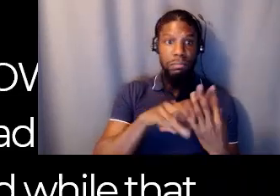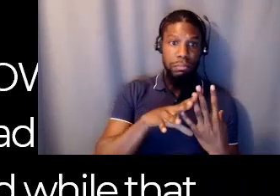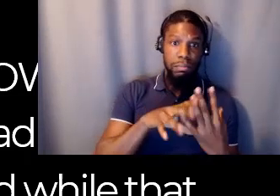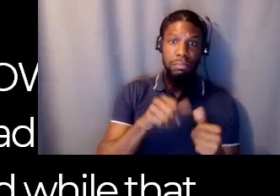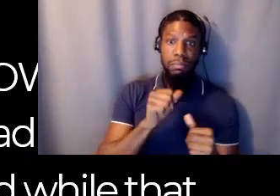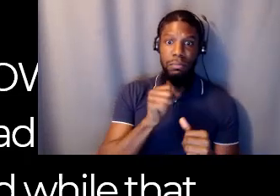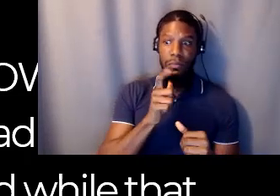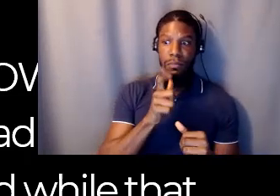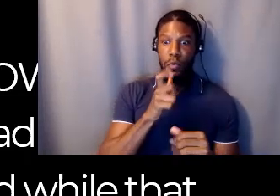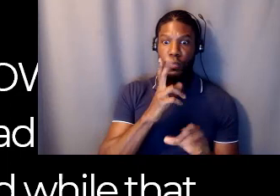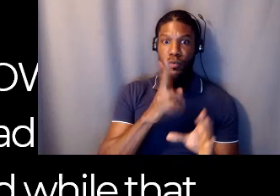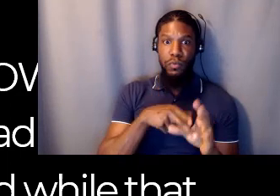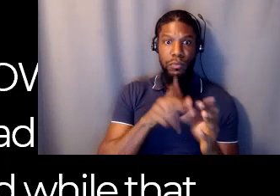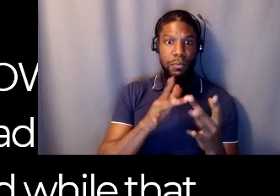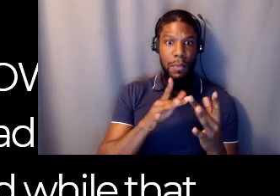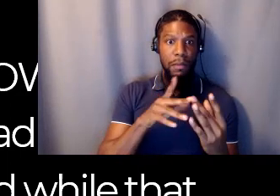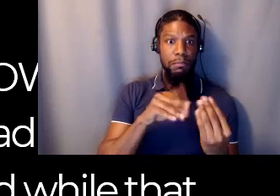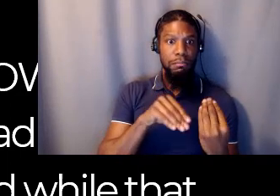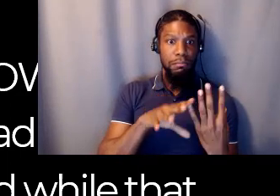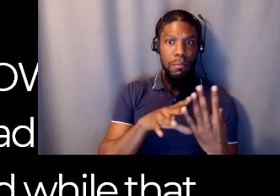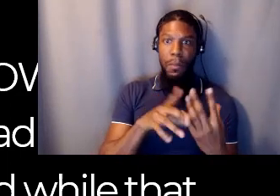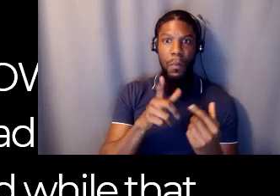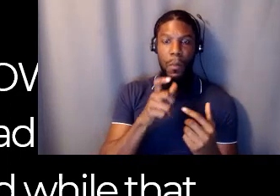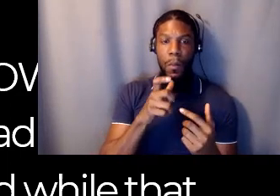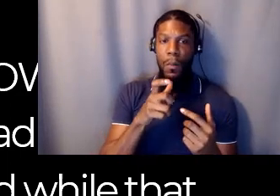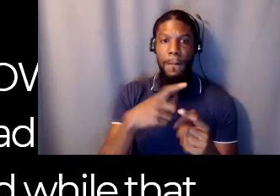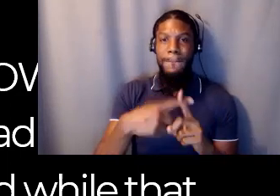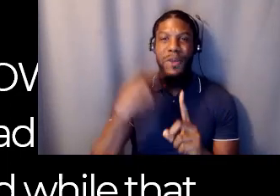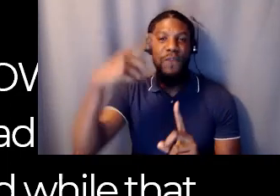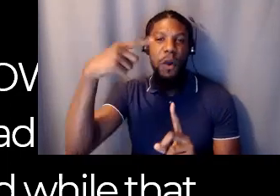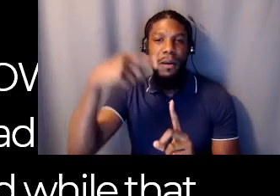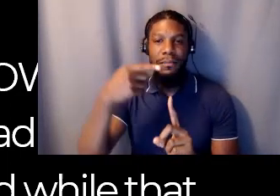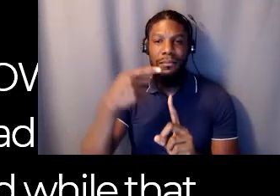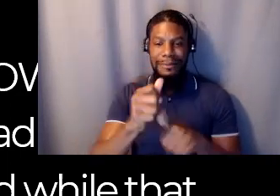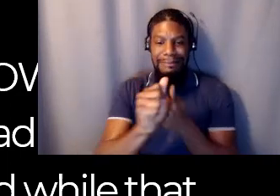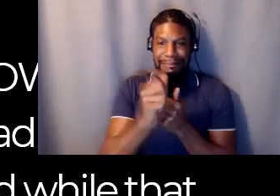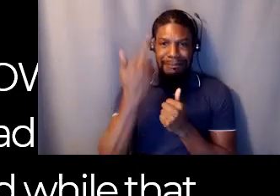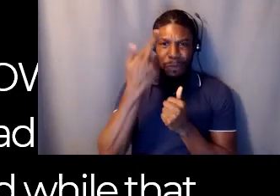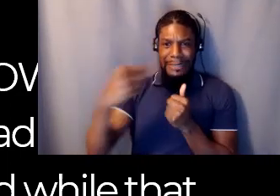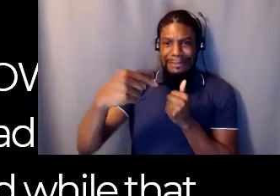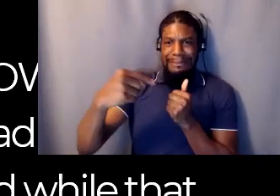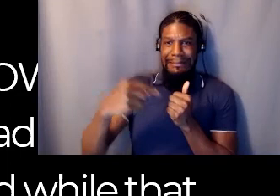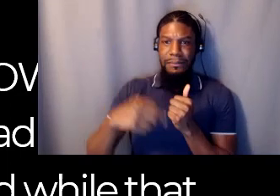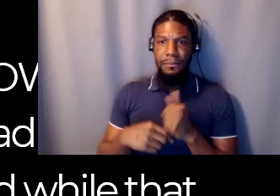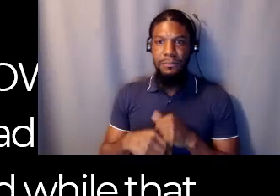And this echoes back to the work that Lori Salem did in her award-winning article a couple years ago